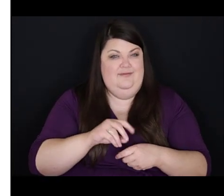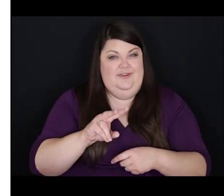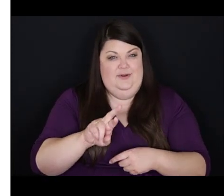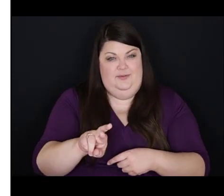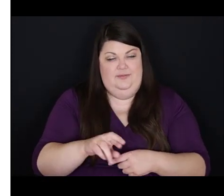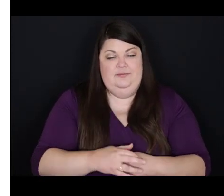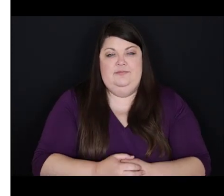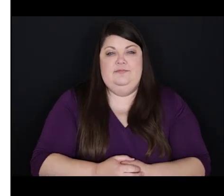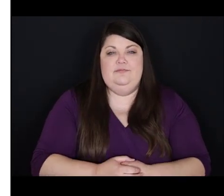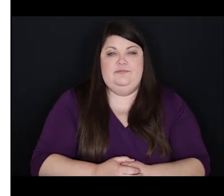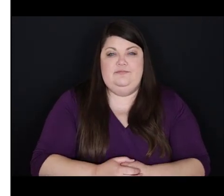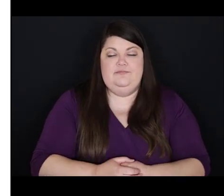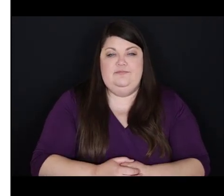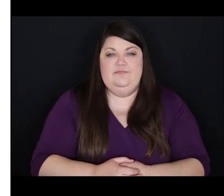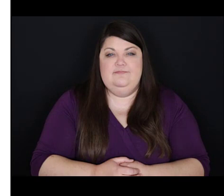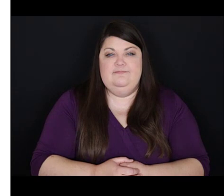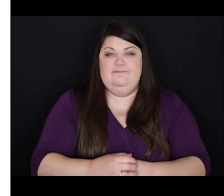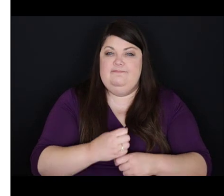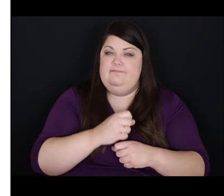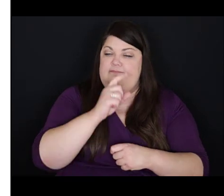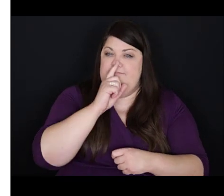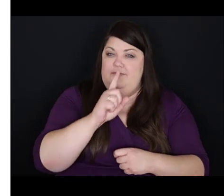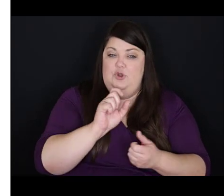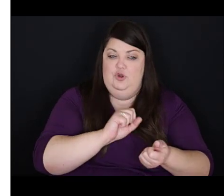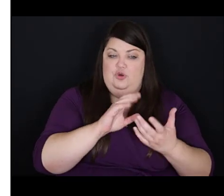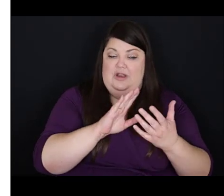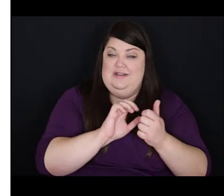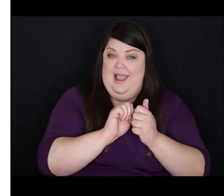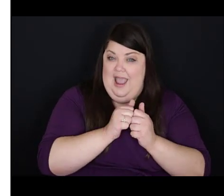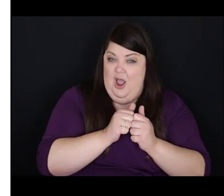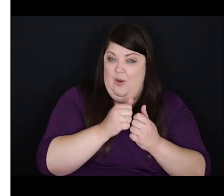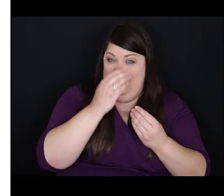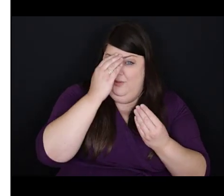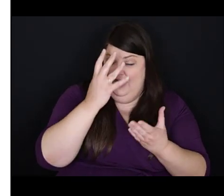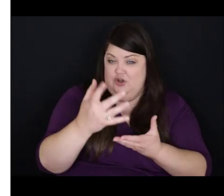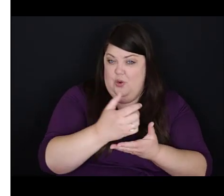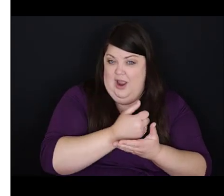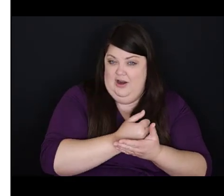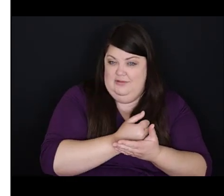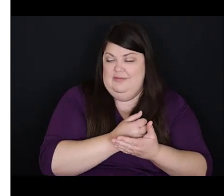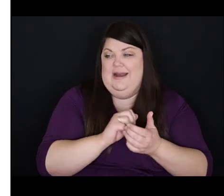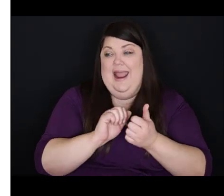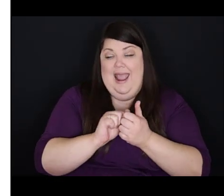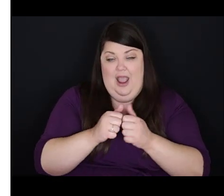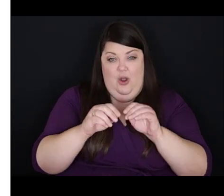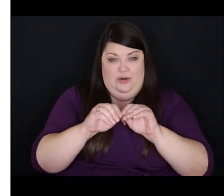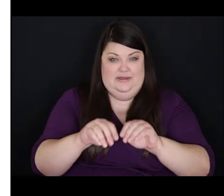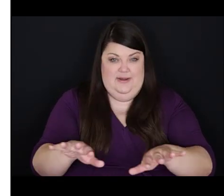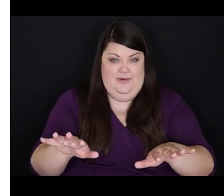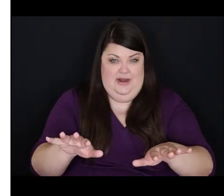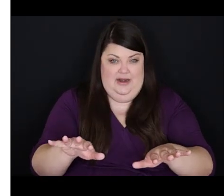Be sure to address how information is acquired and how it's disseminated (which could include